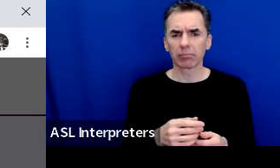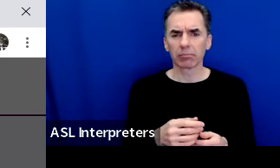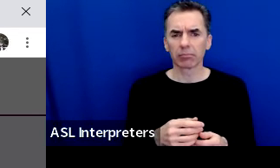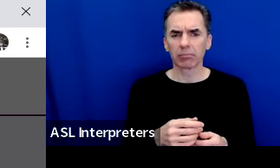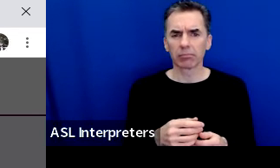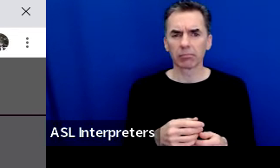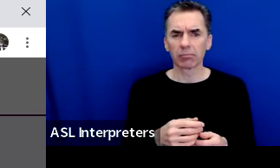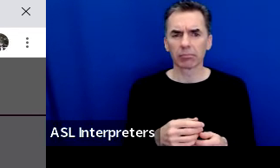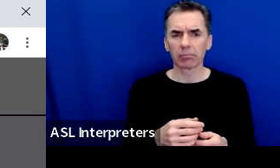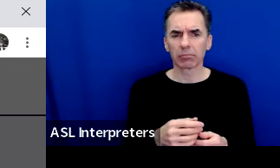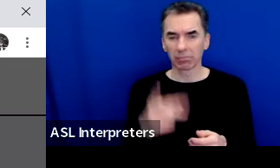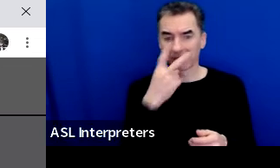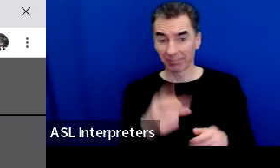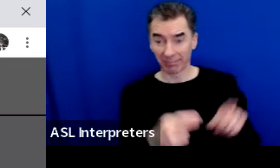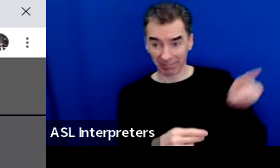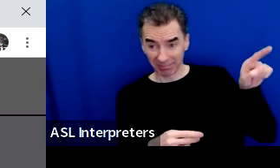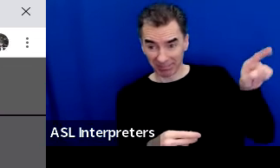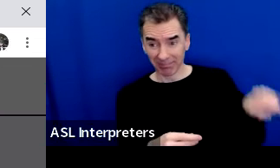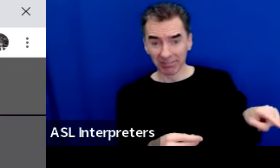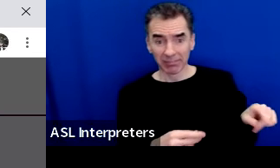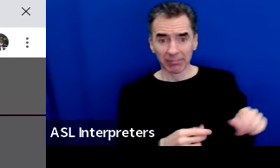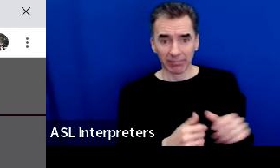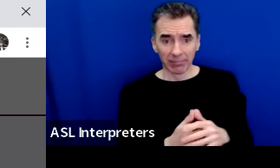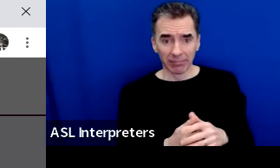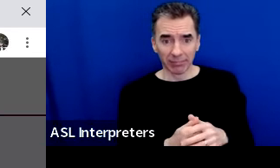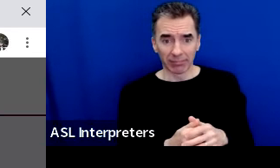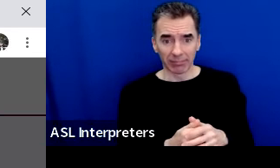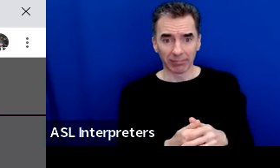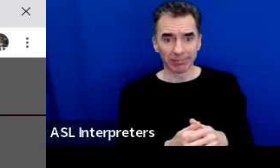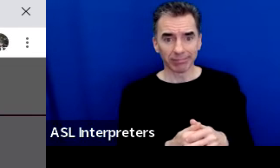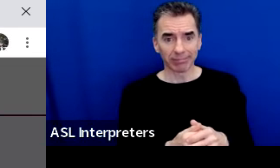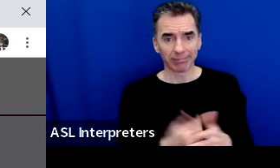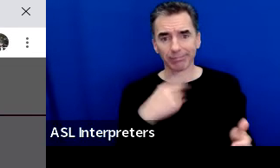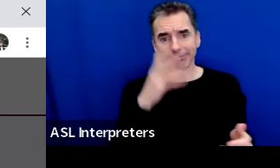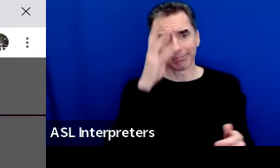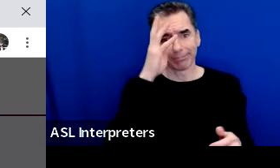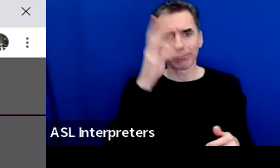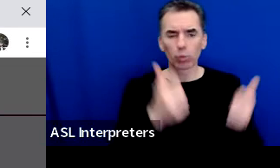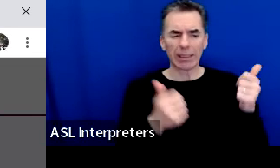So if we look at. Let's see what might be the closest type of thing to that.